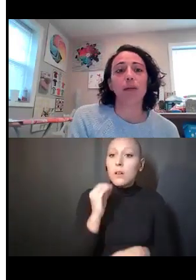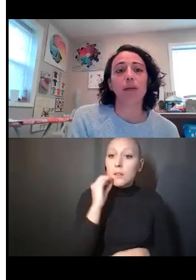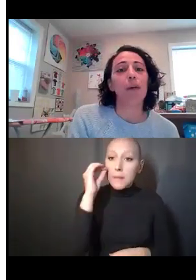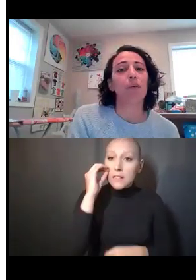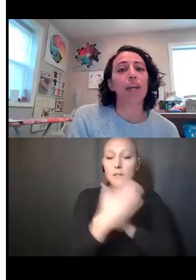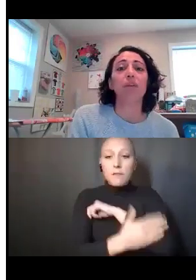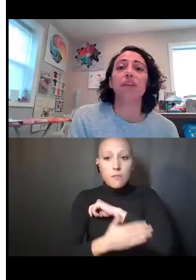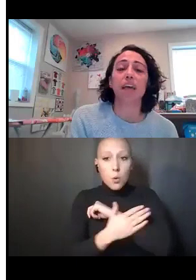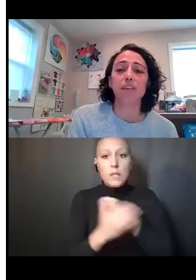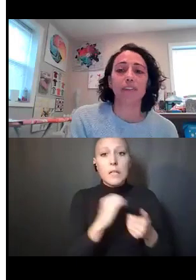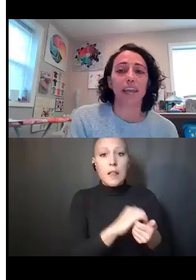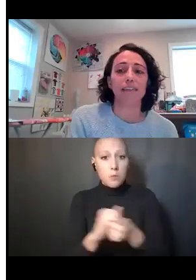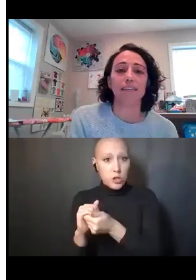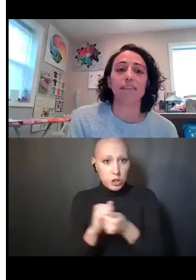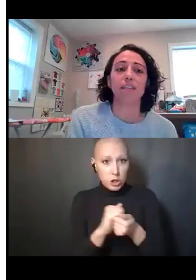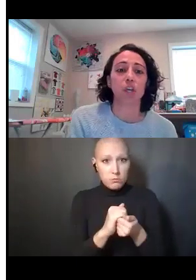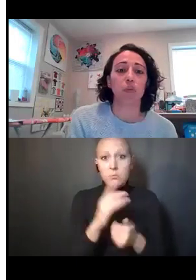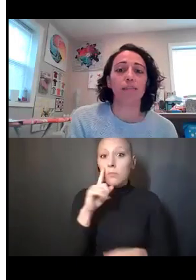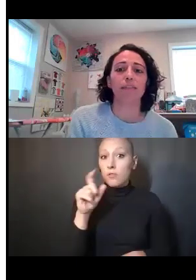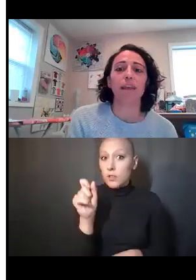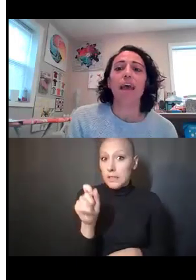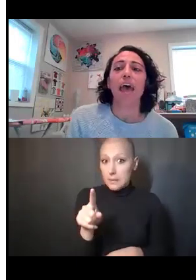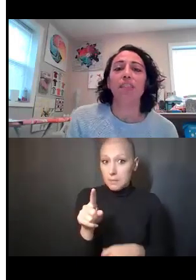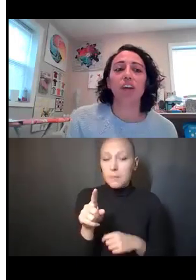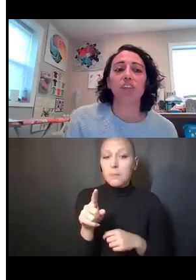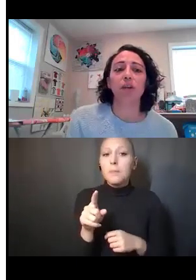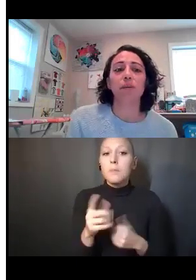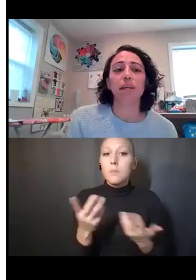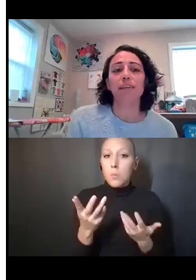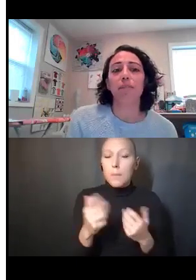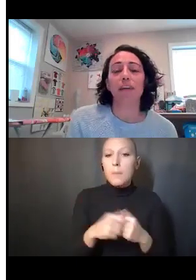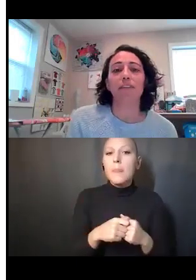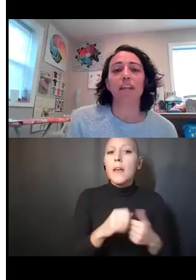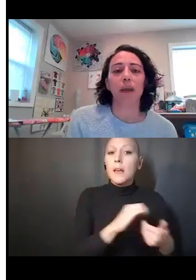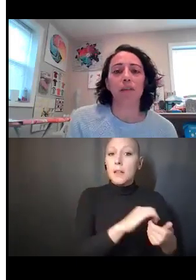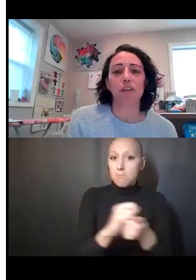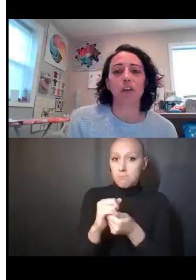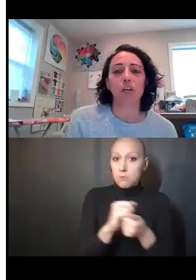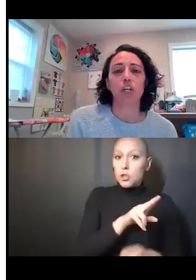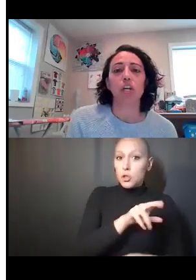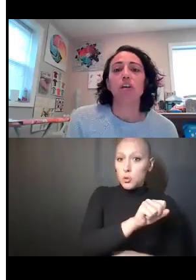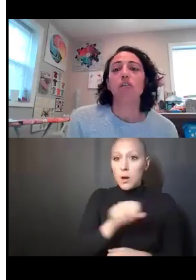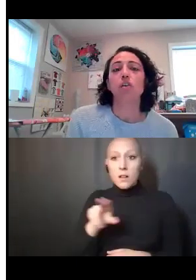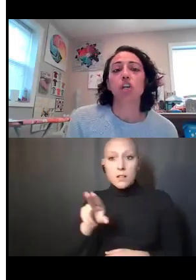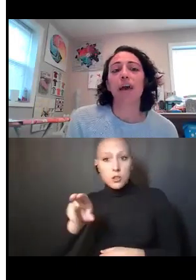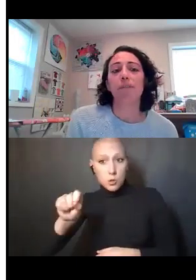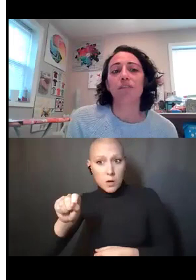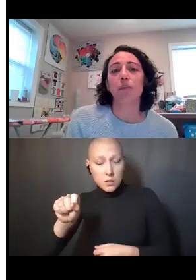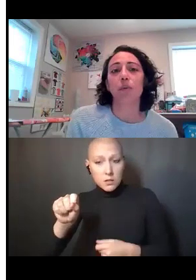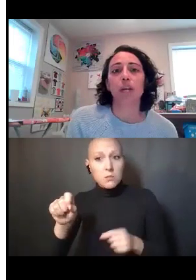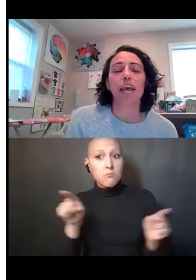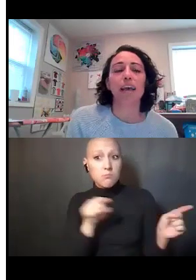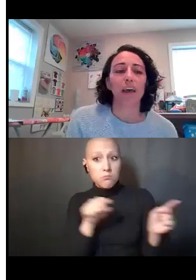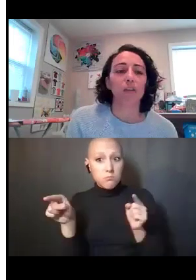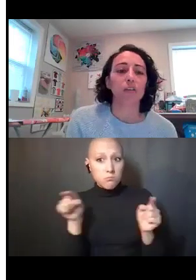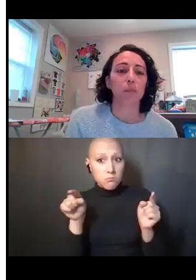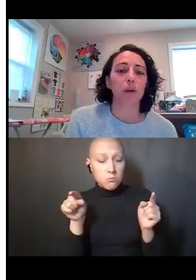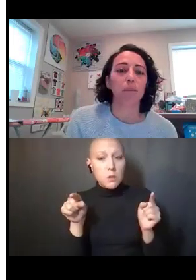I'm collaborating with another scientist from the US, and their experiments have benefited my research. Should that be reported as other support?